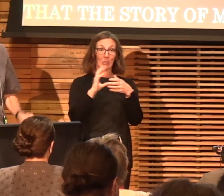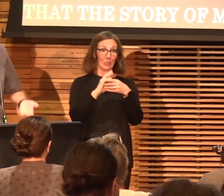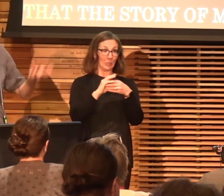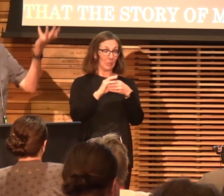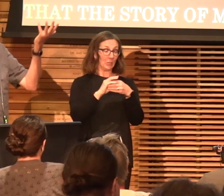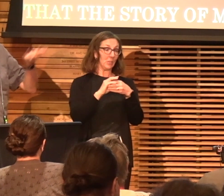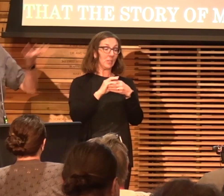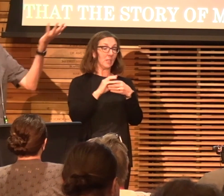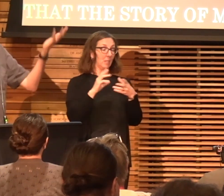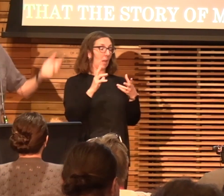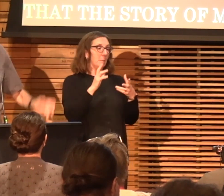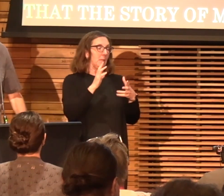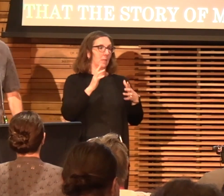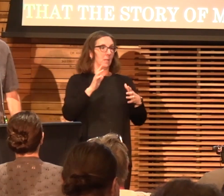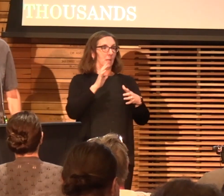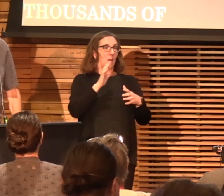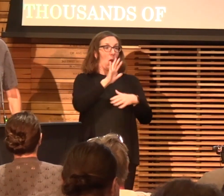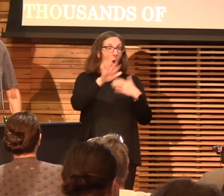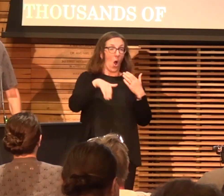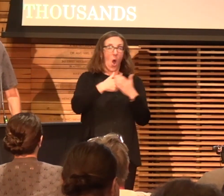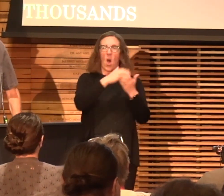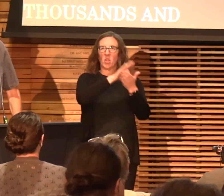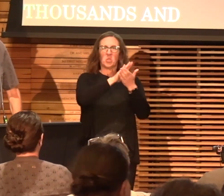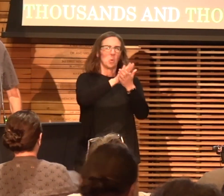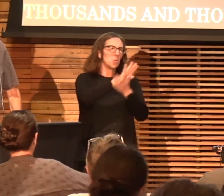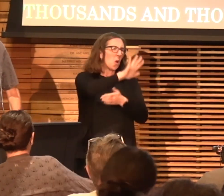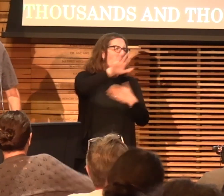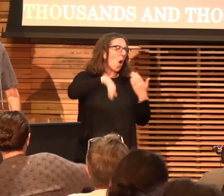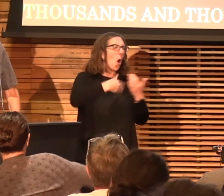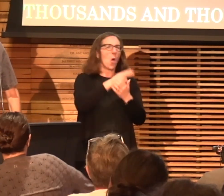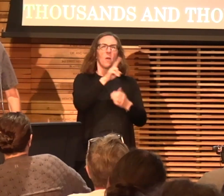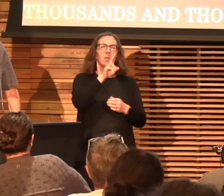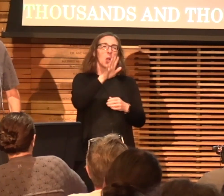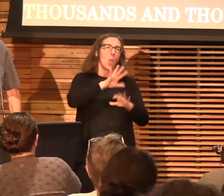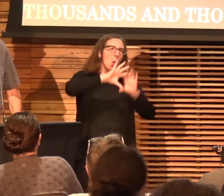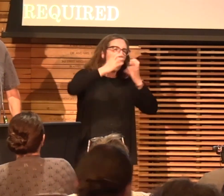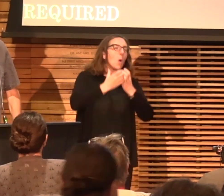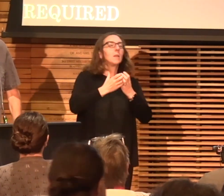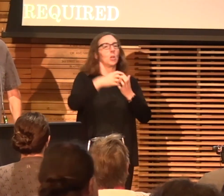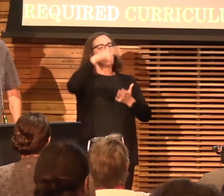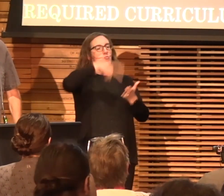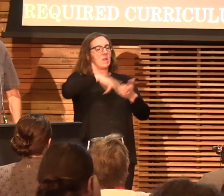required reading, part of the curriculum, all over the world. But most people're unaware